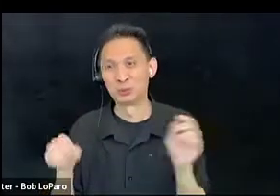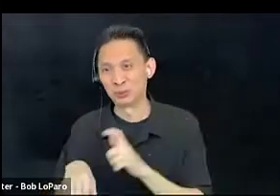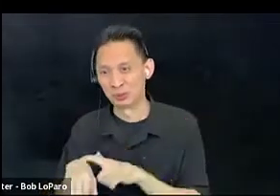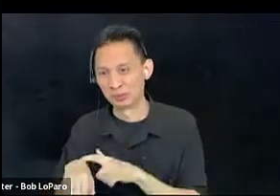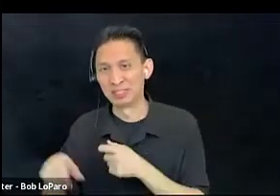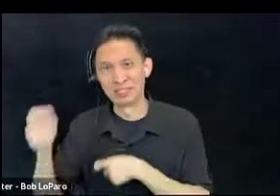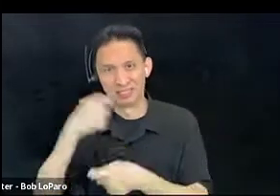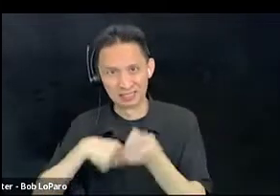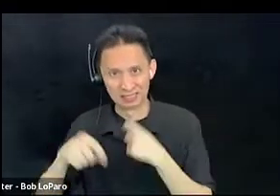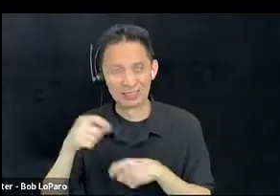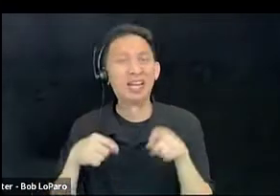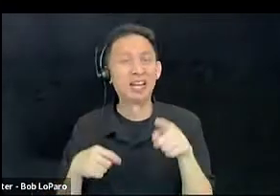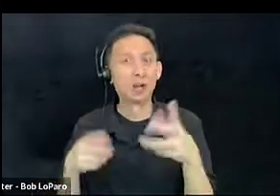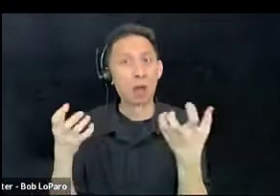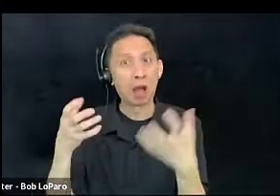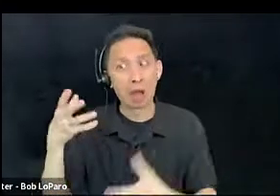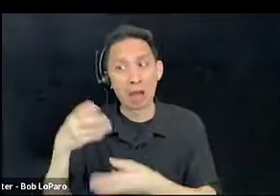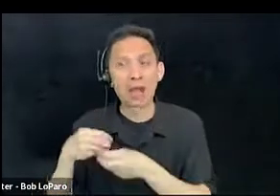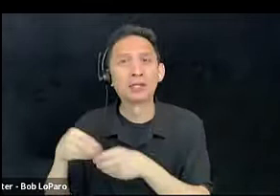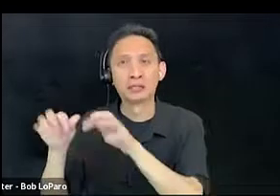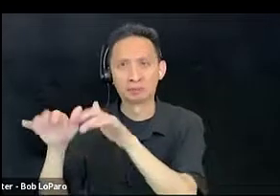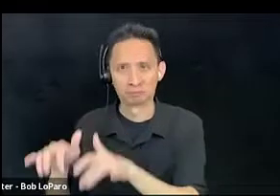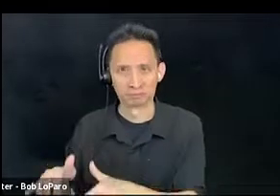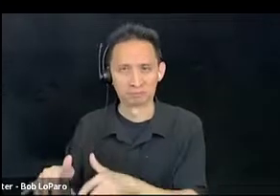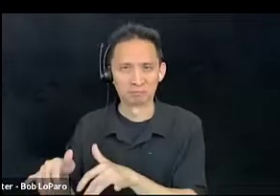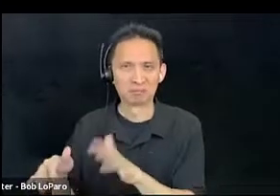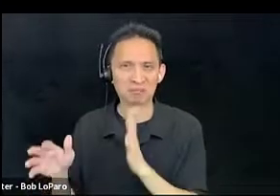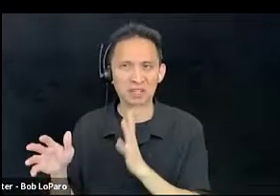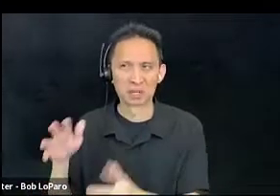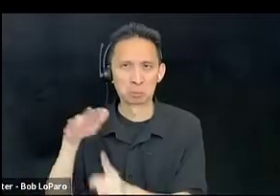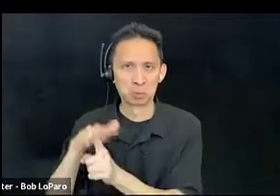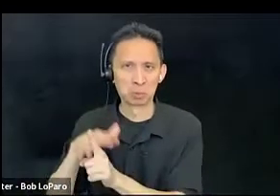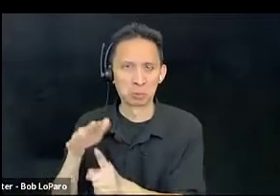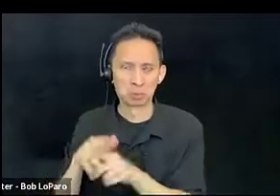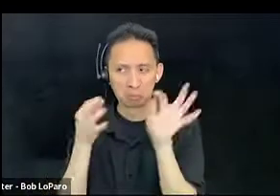First, I just wanna say massive, massive, thank you once again, to Marilyn,